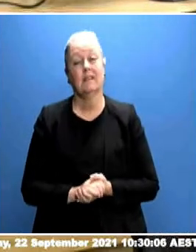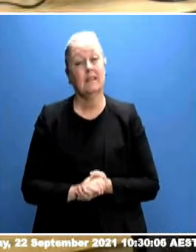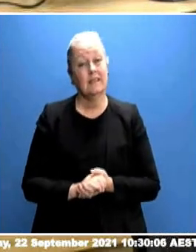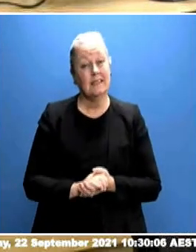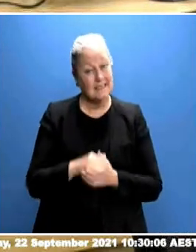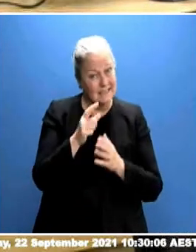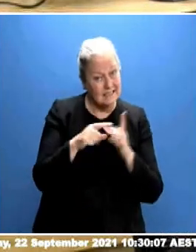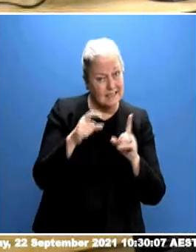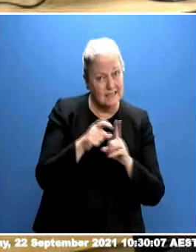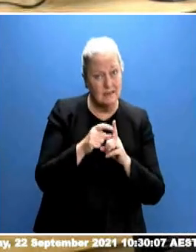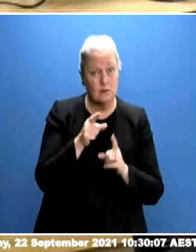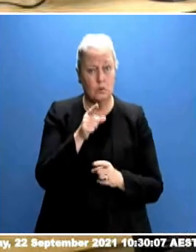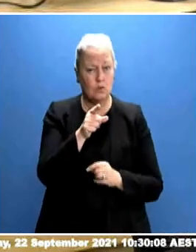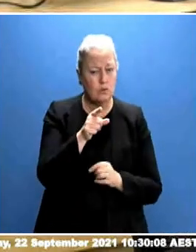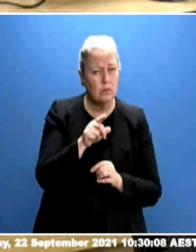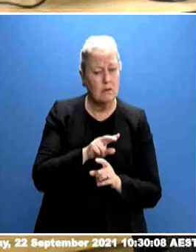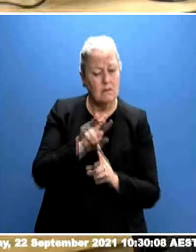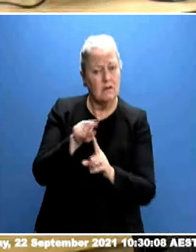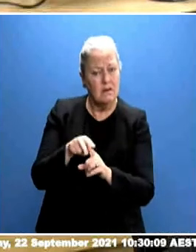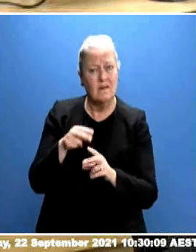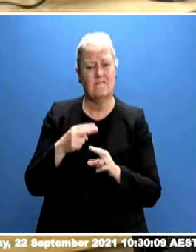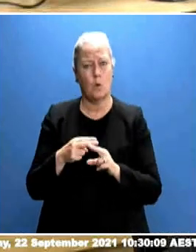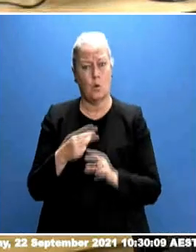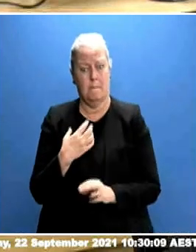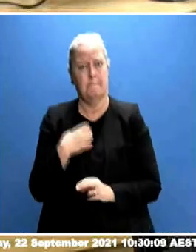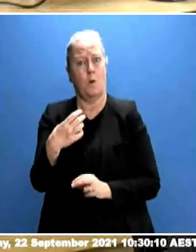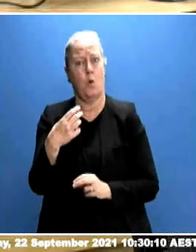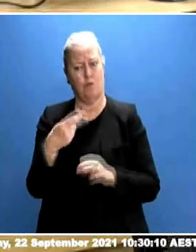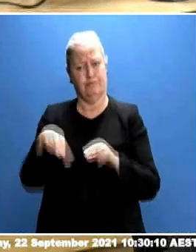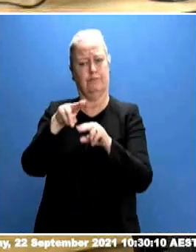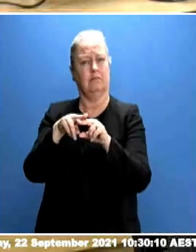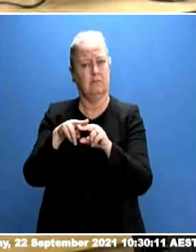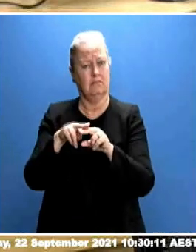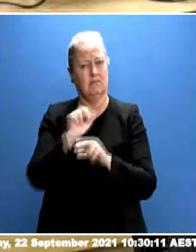Did you apply for an increase in her funding? Yes, I did.